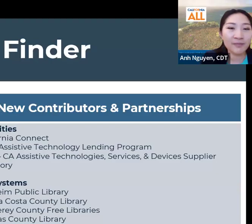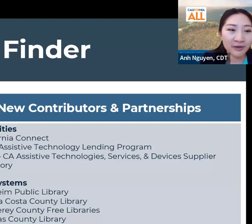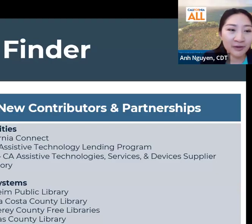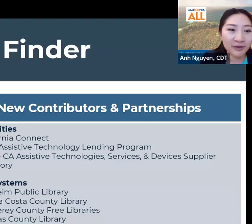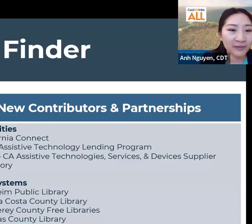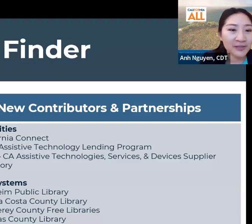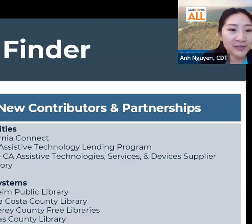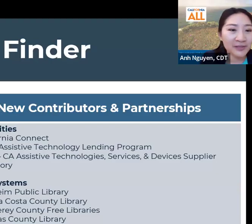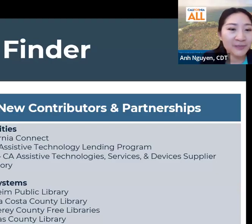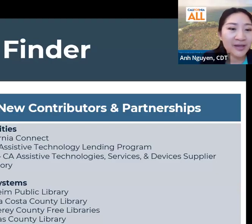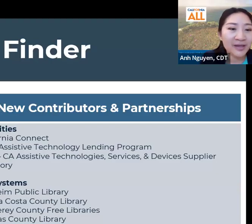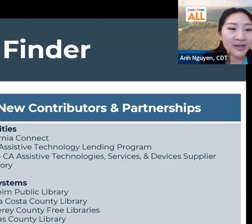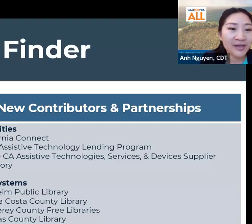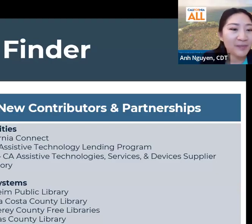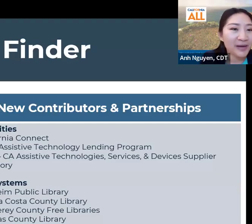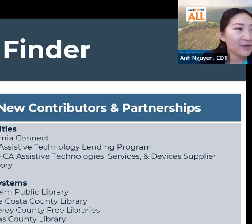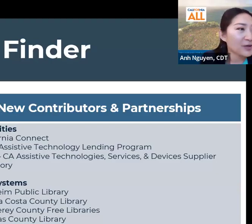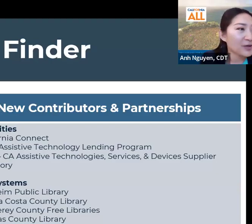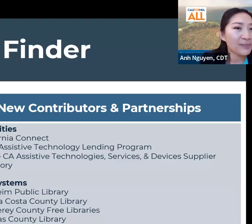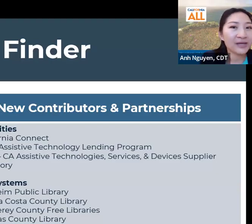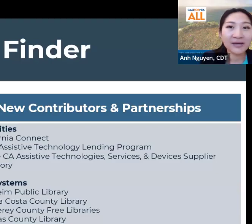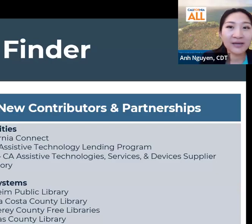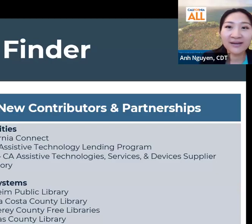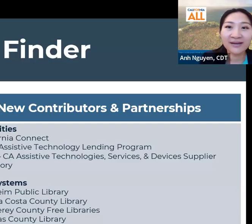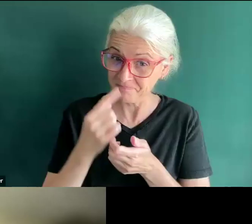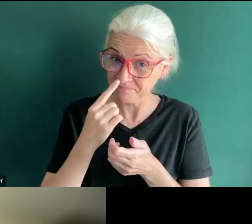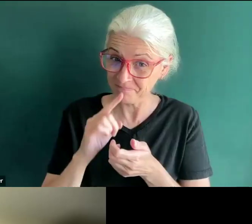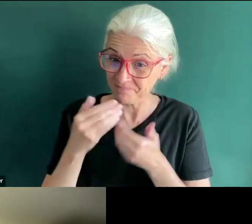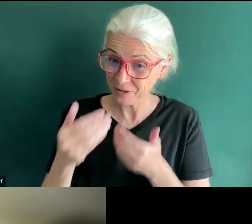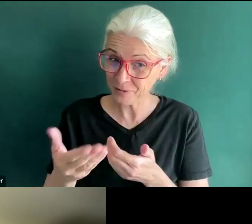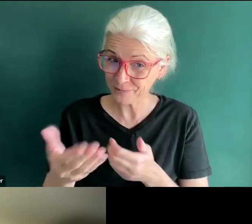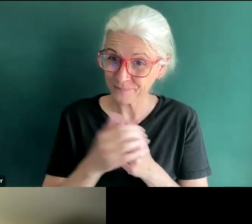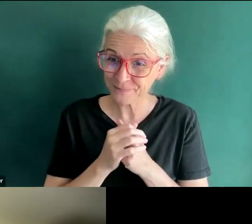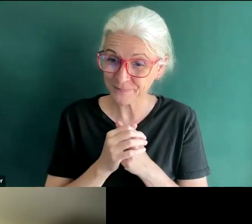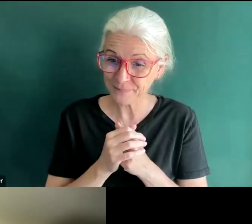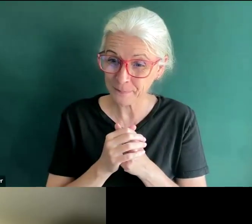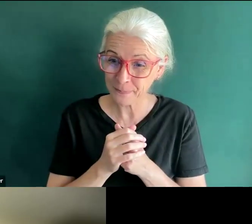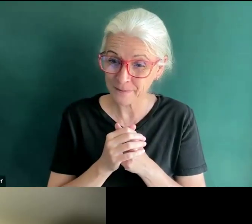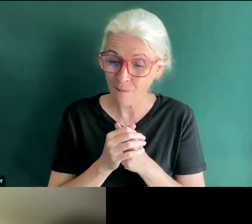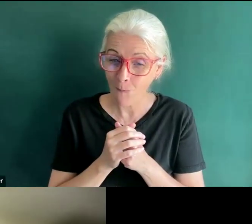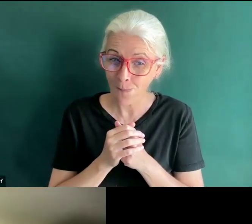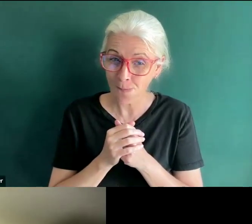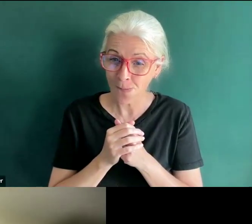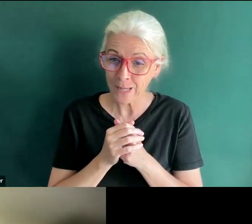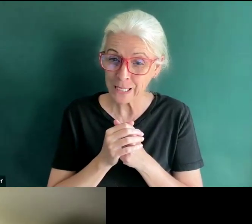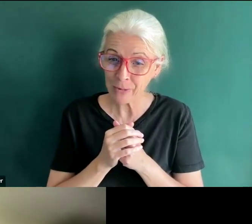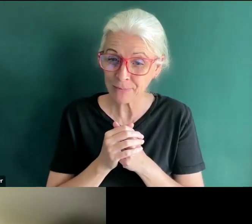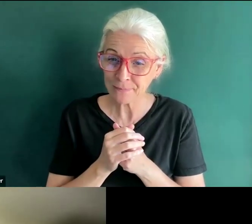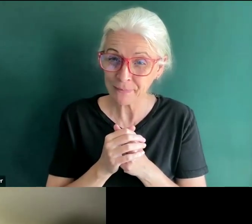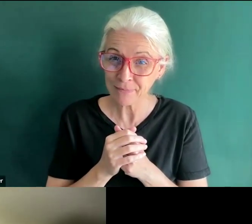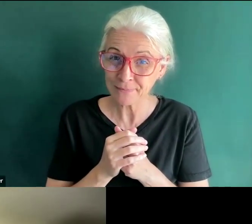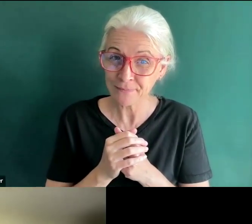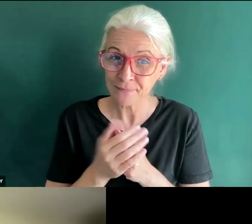little bit more about this partnership. Rebecca, are you able to… there you are! Over to you.